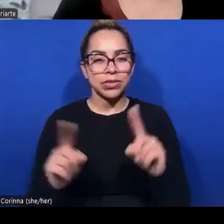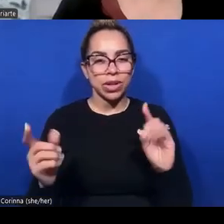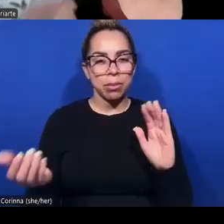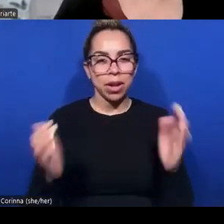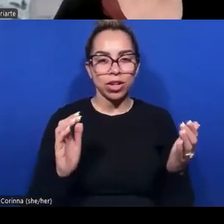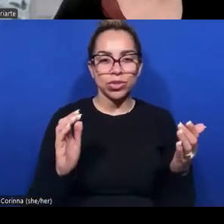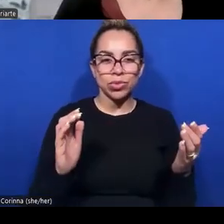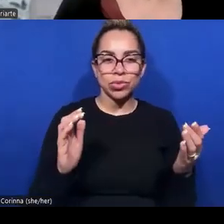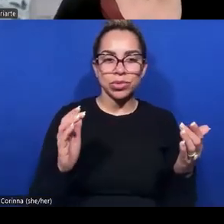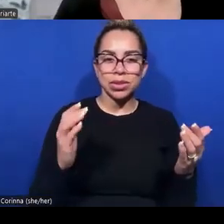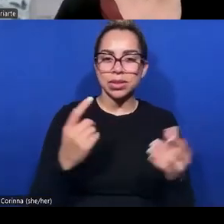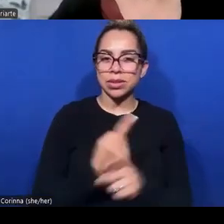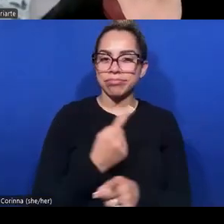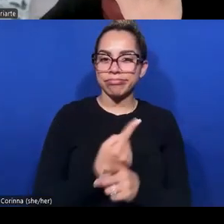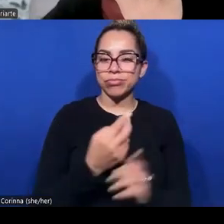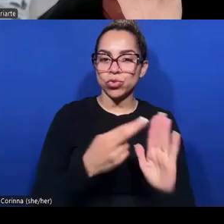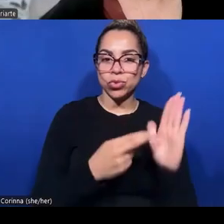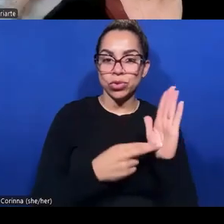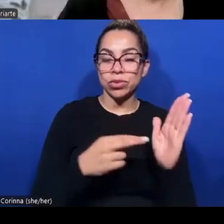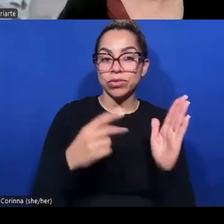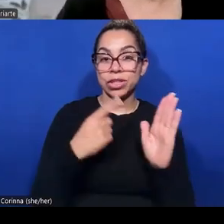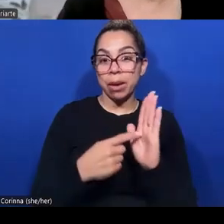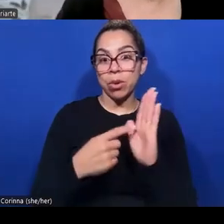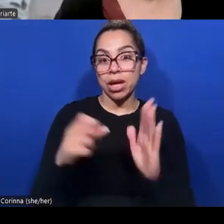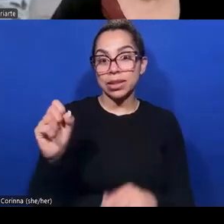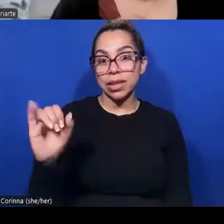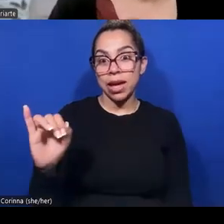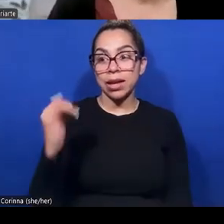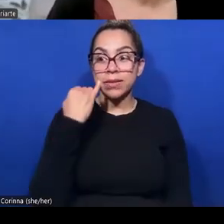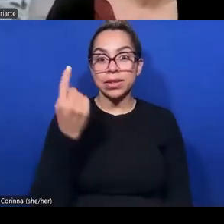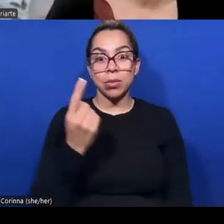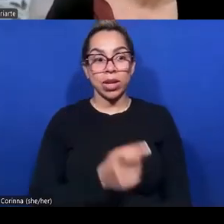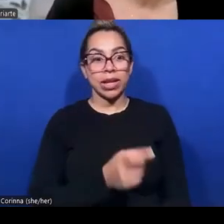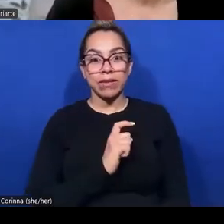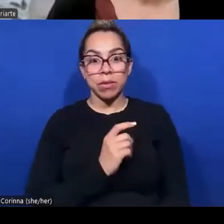So, for example, for SSI, if someone were to give me money, it would count as income.